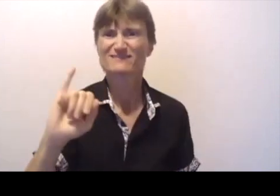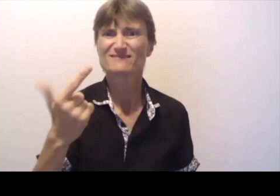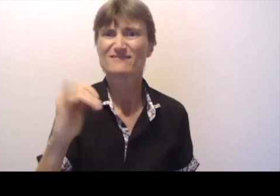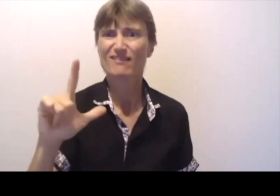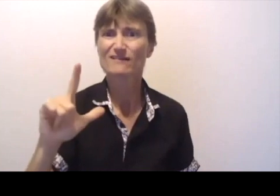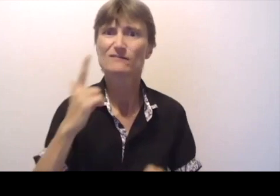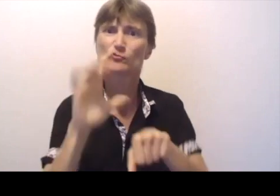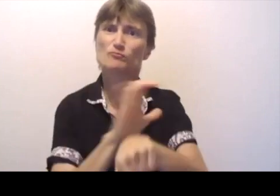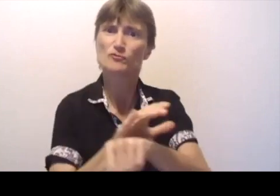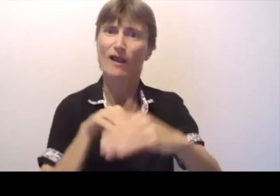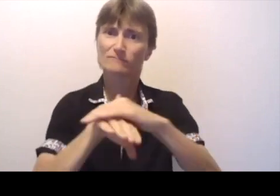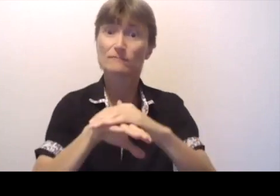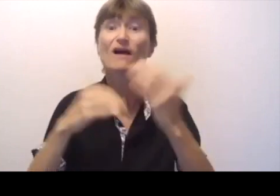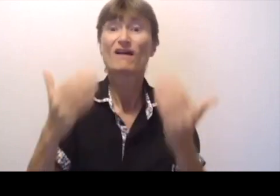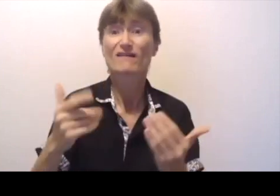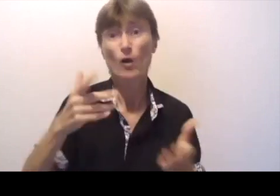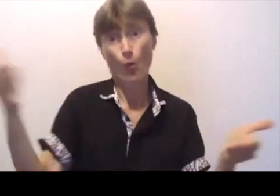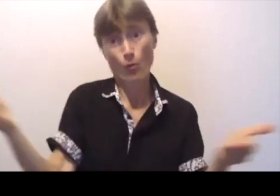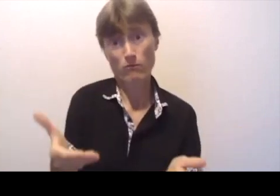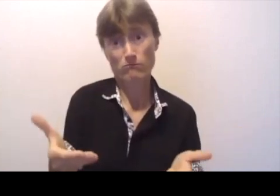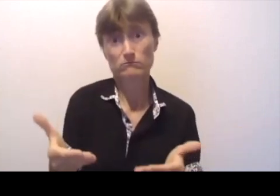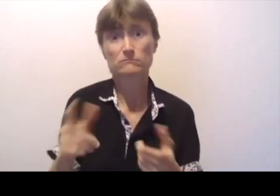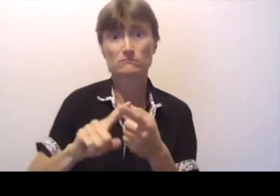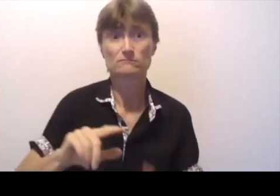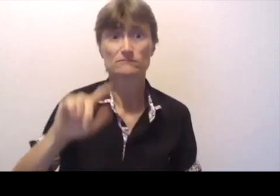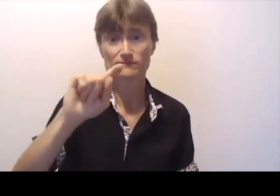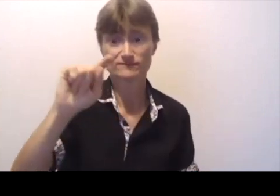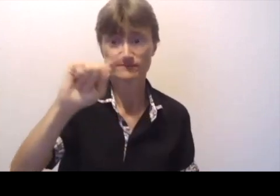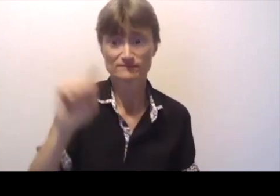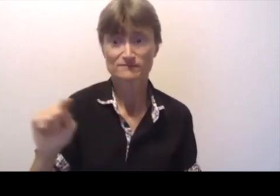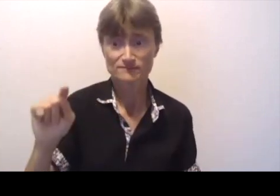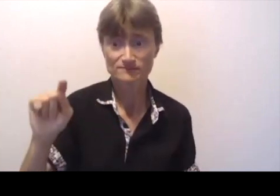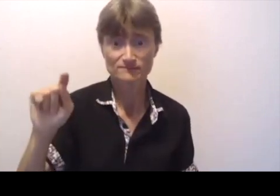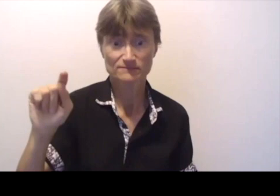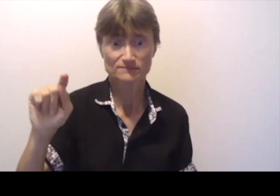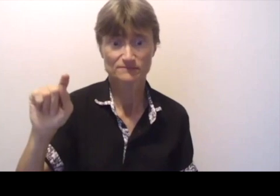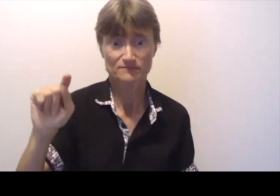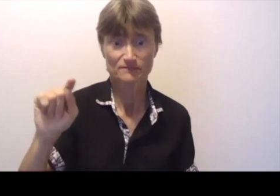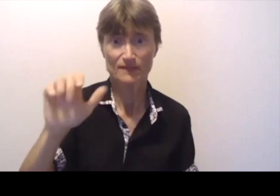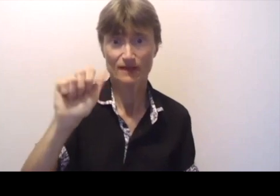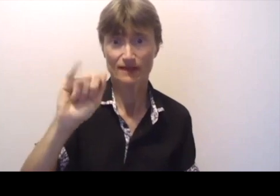zainab to your screens dana thank you matt thank you very much for